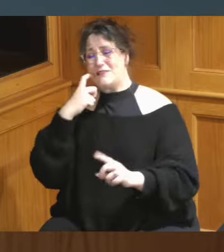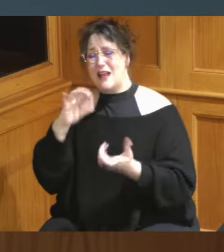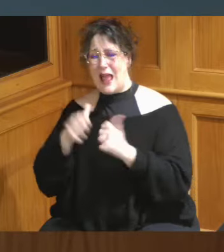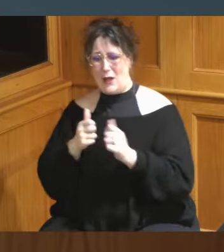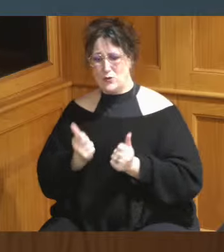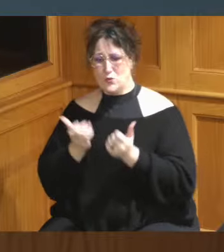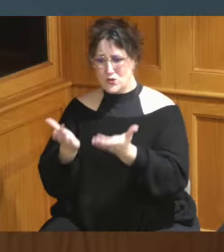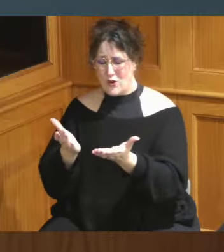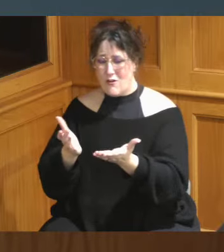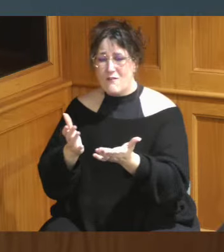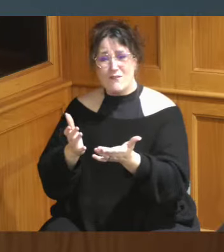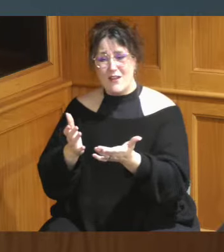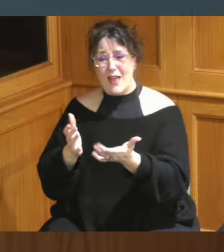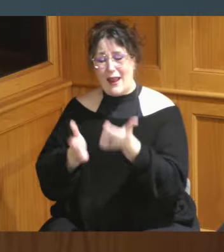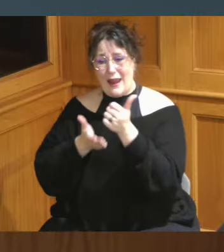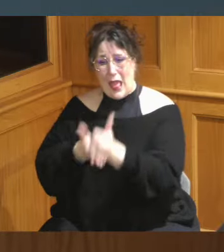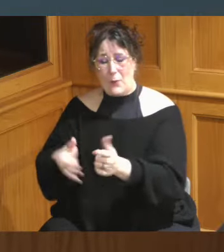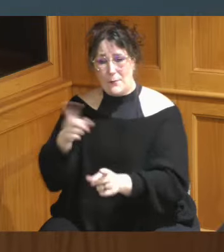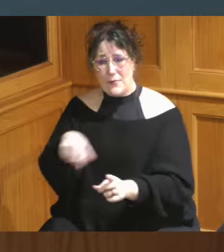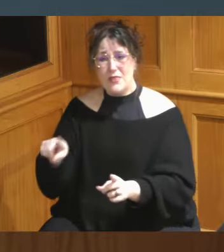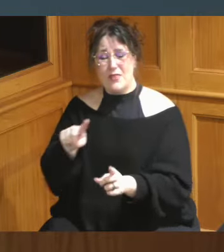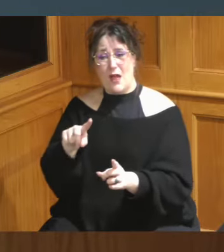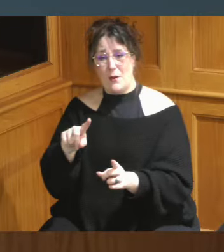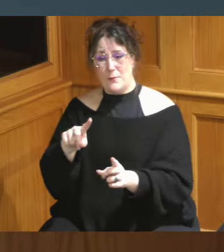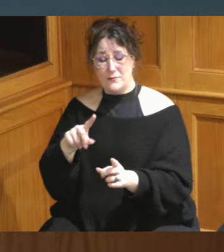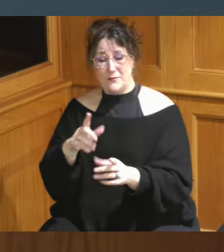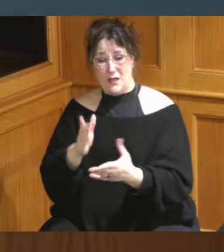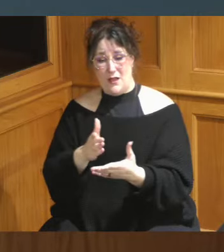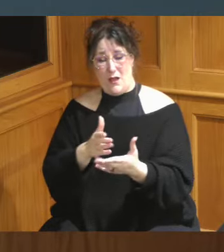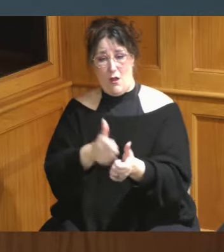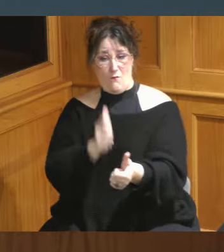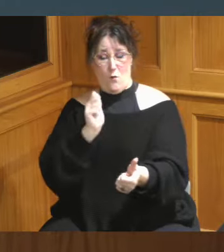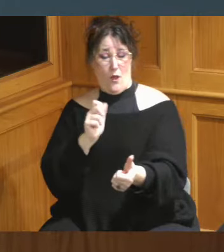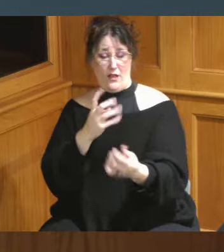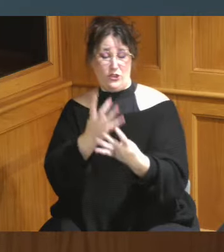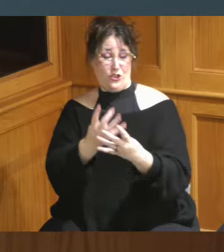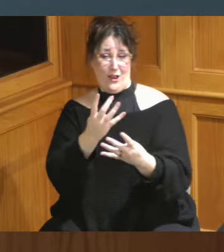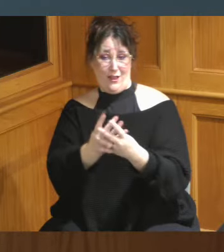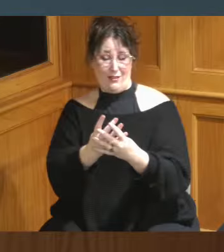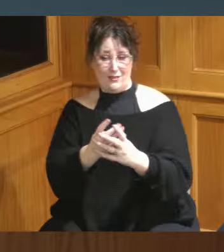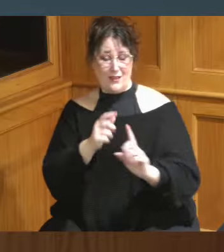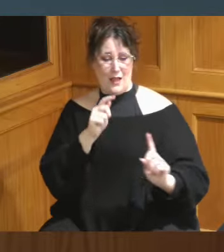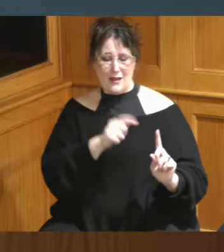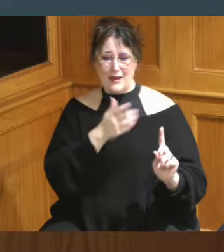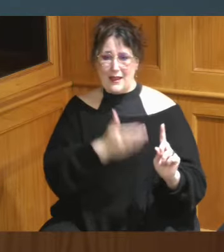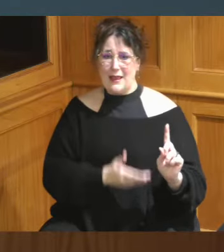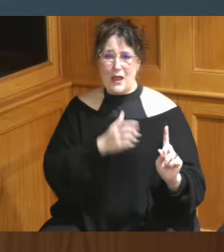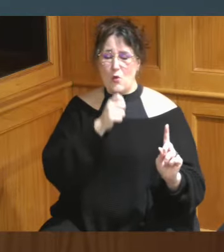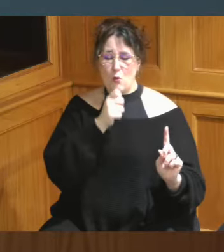and keep them from being in the jail basically. And, Major M wasn't part of any of the steering